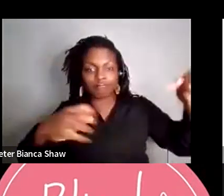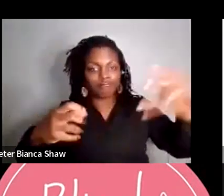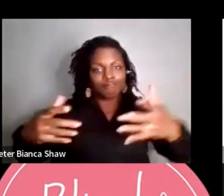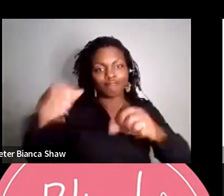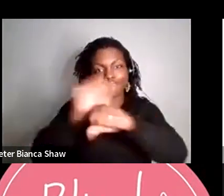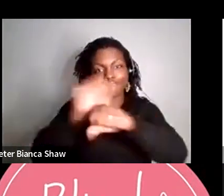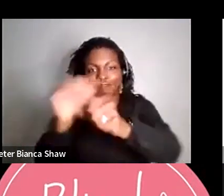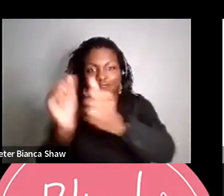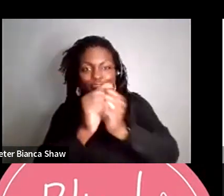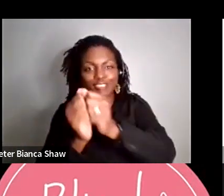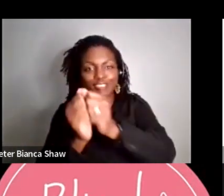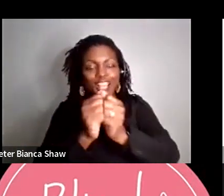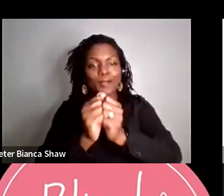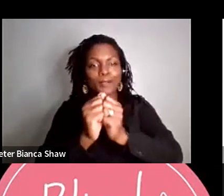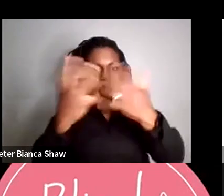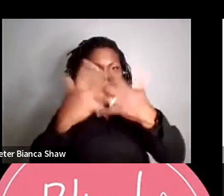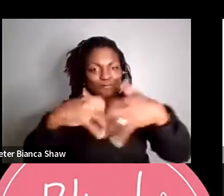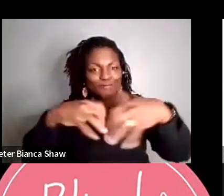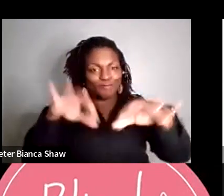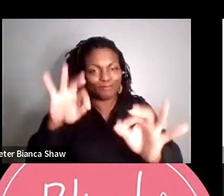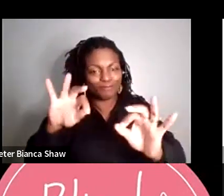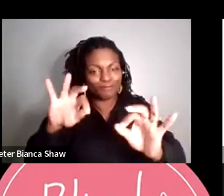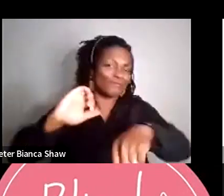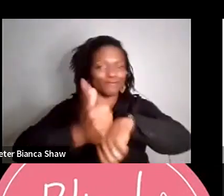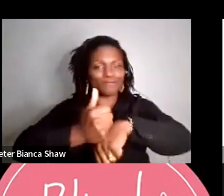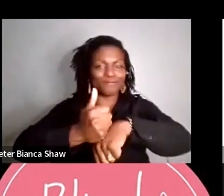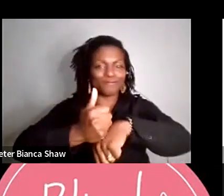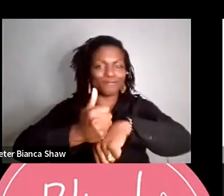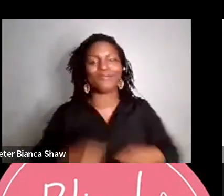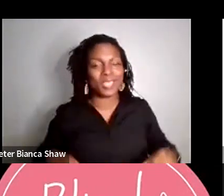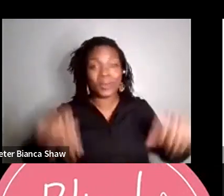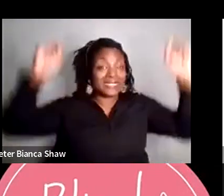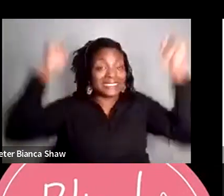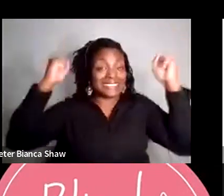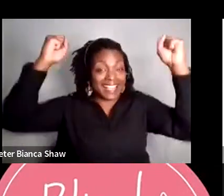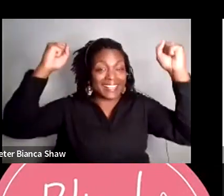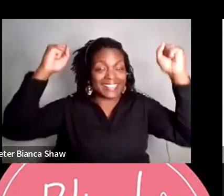Woo. Thank you so much to our community partners we appreciate everything you have done.